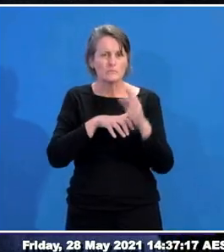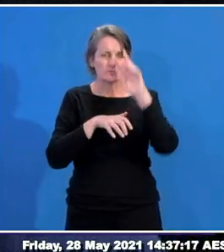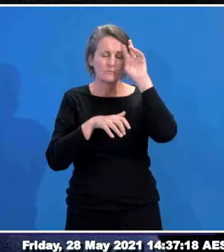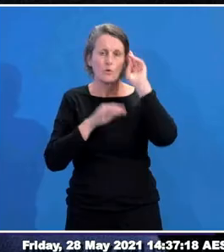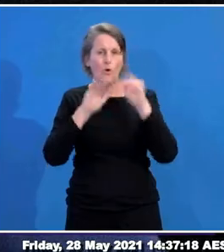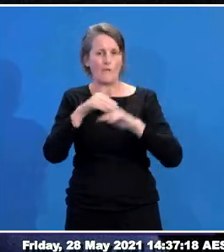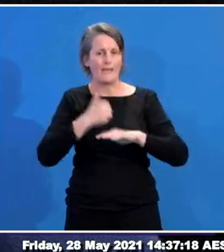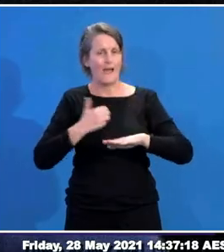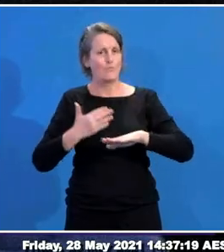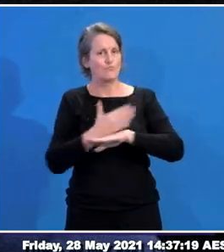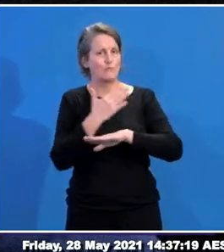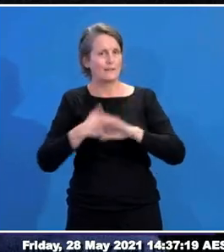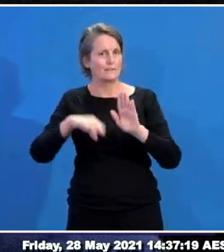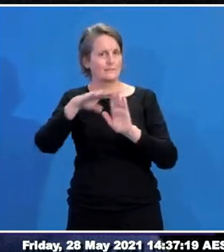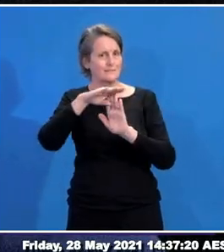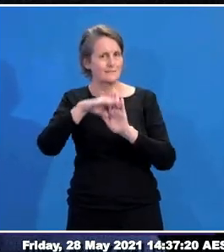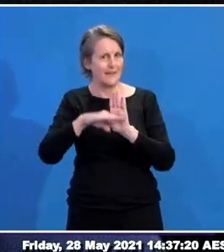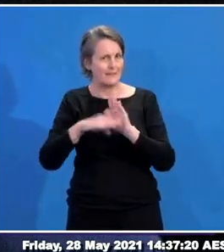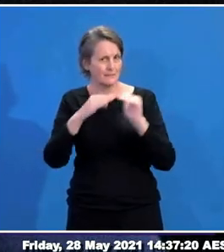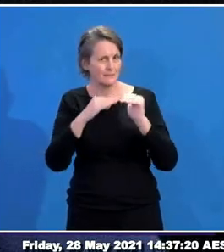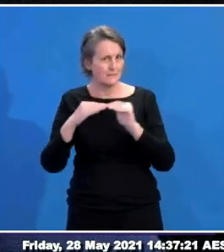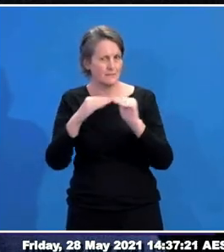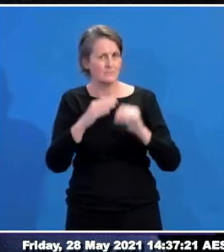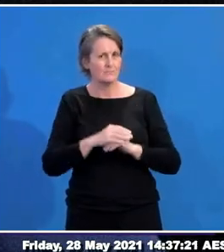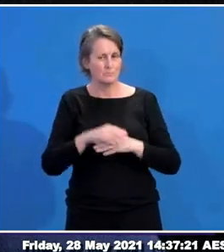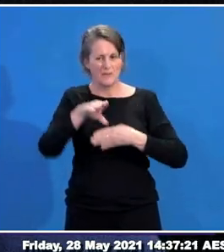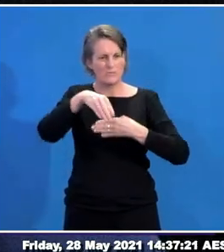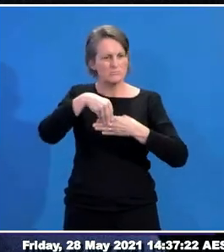standards on the approach to audit, in the supplementary witness statement here.